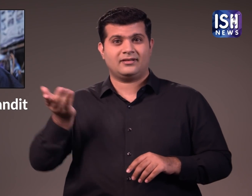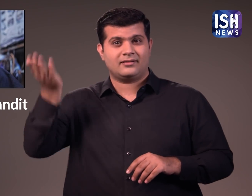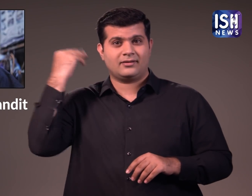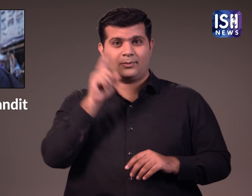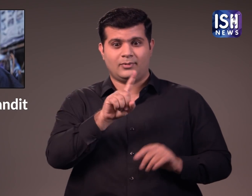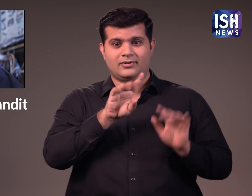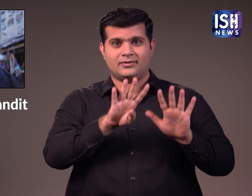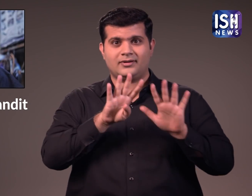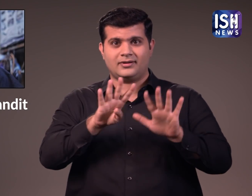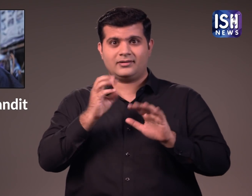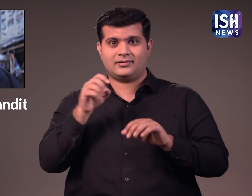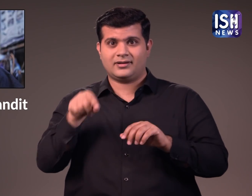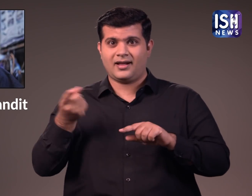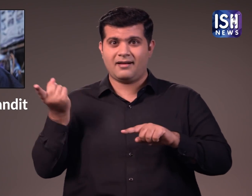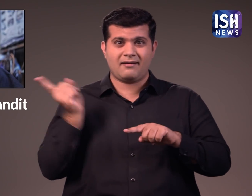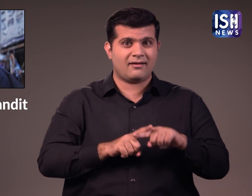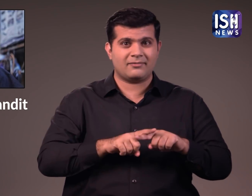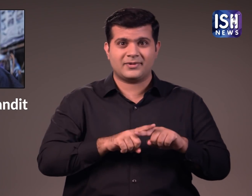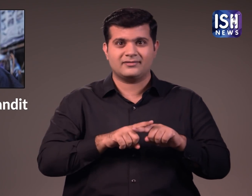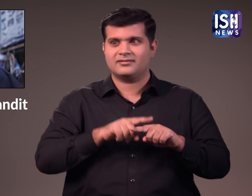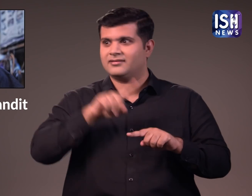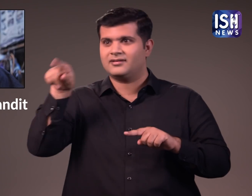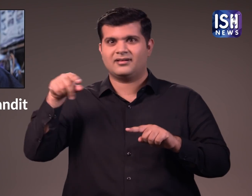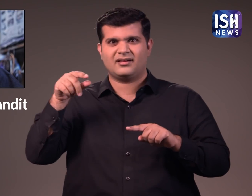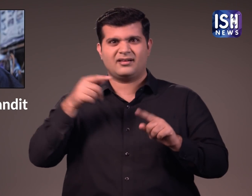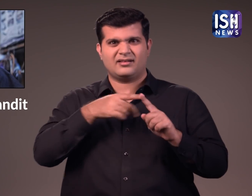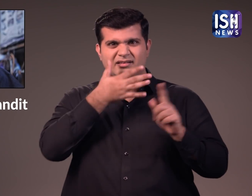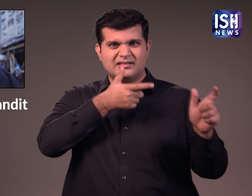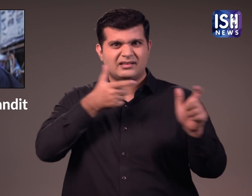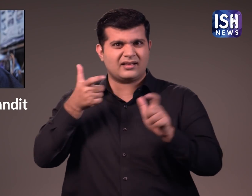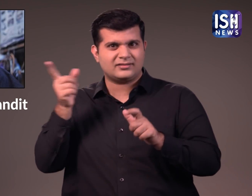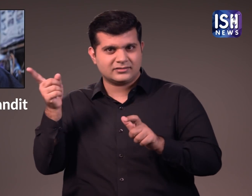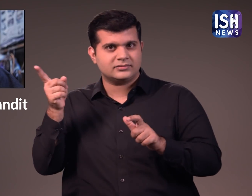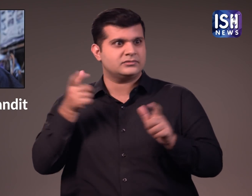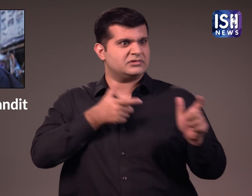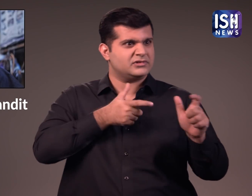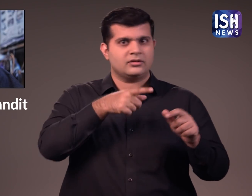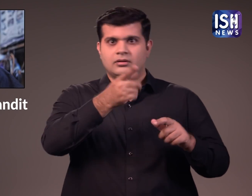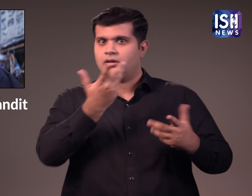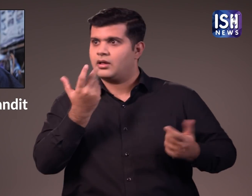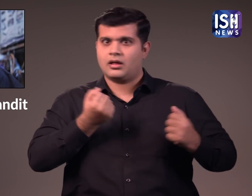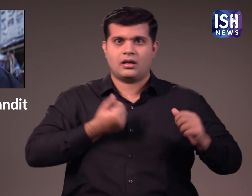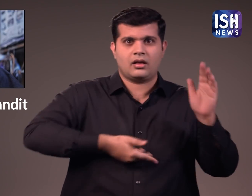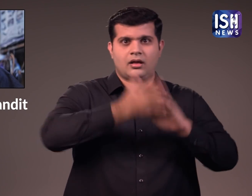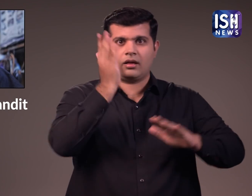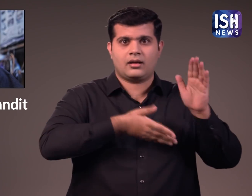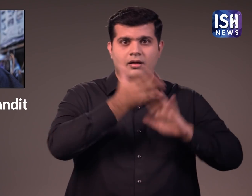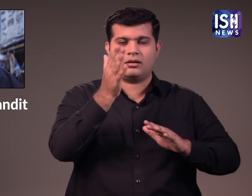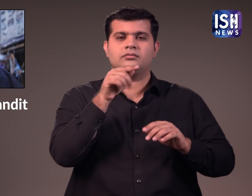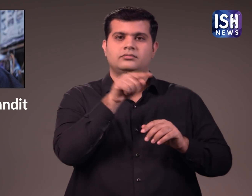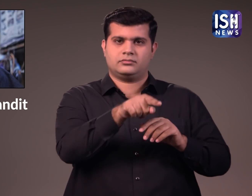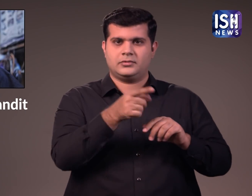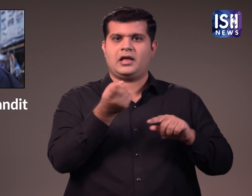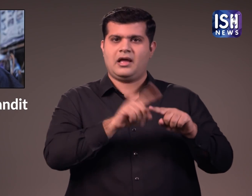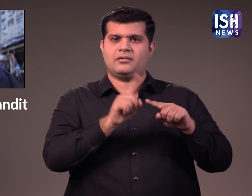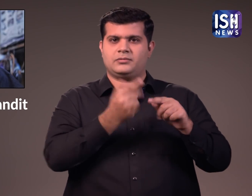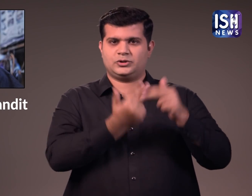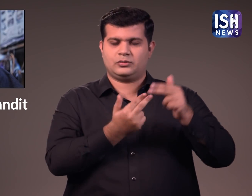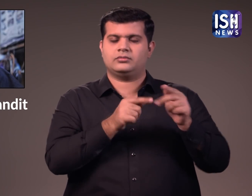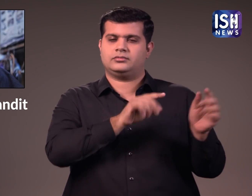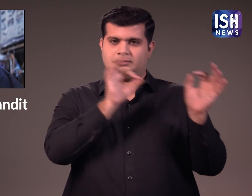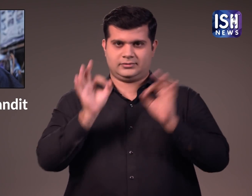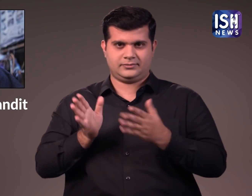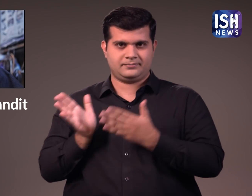Pushkar Pandit represents the events and killings that took place in the valley in 1990.